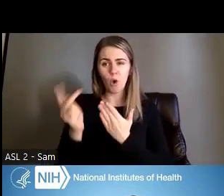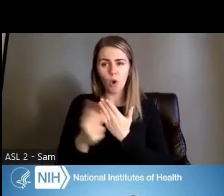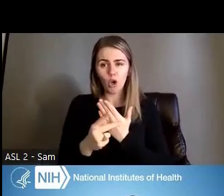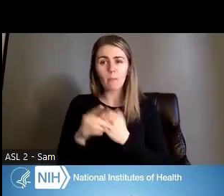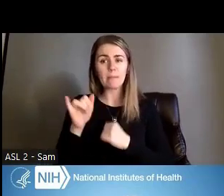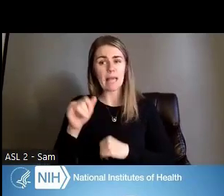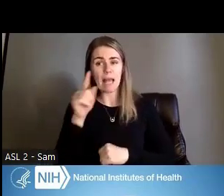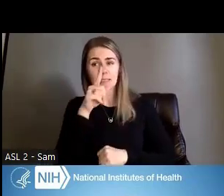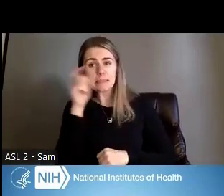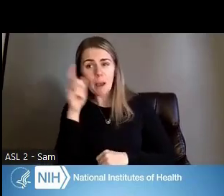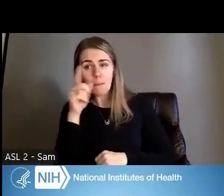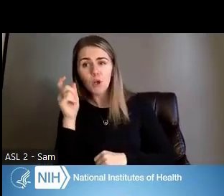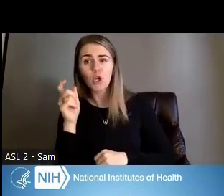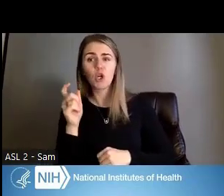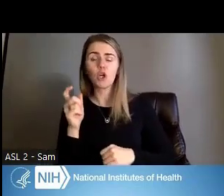Thank you again for your time and help."